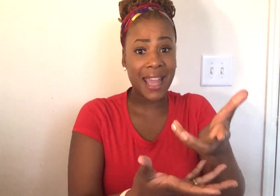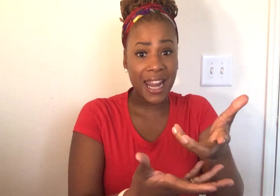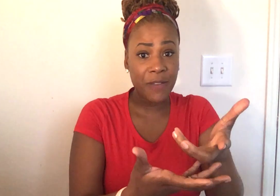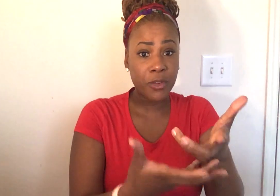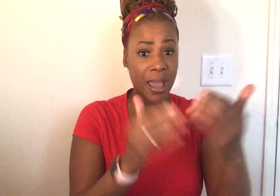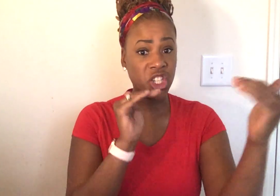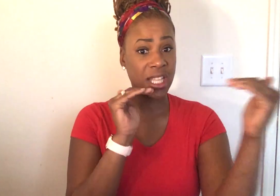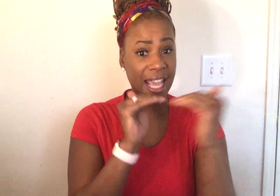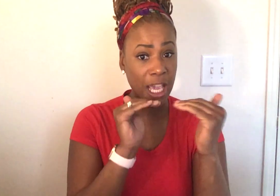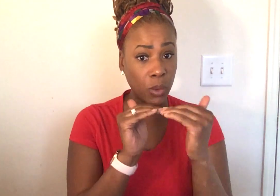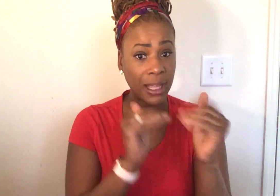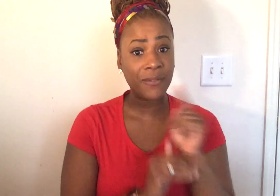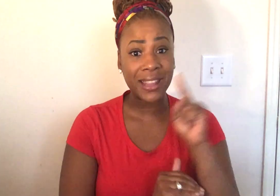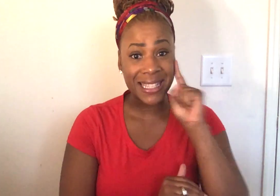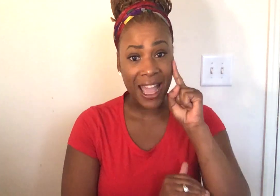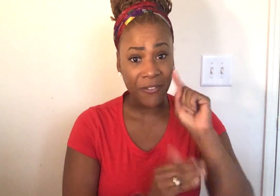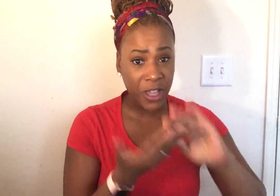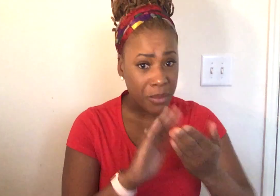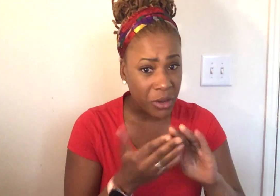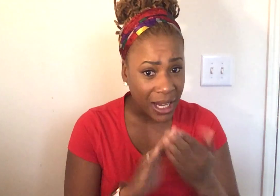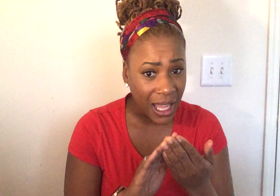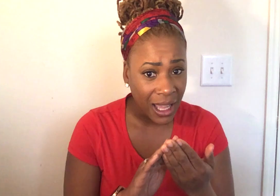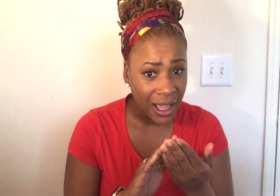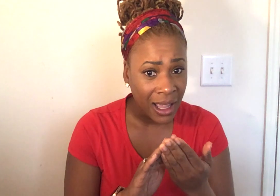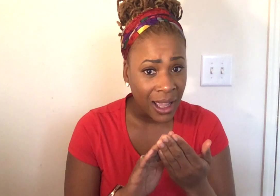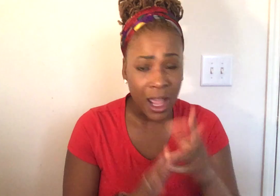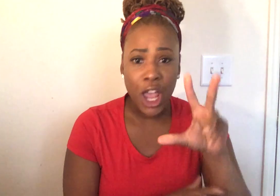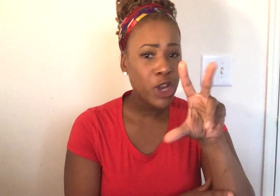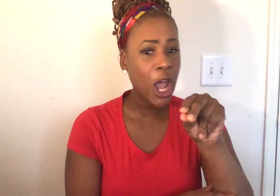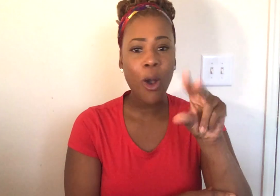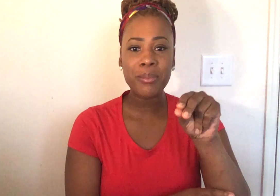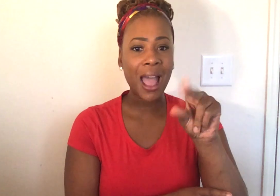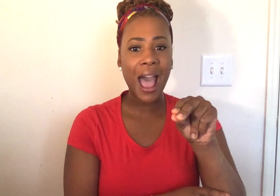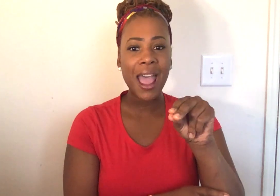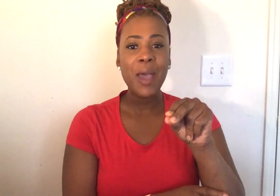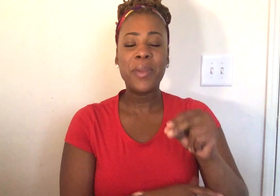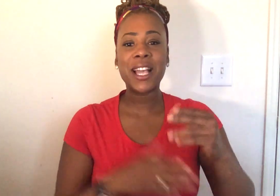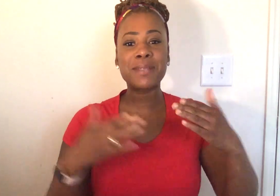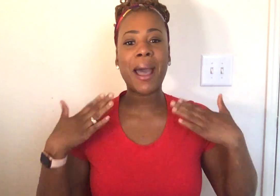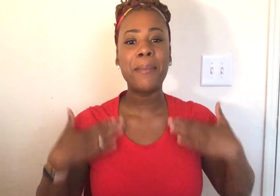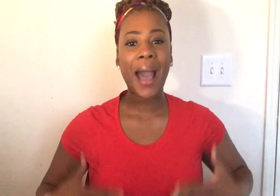information equally for the deaf community no I'm not because my body